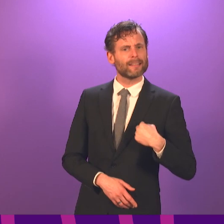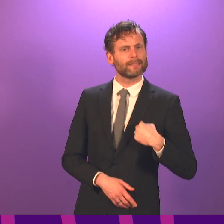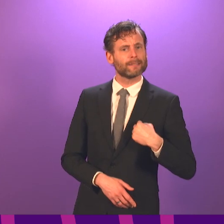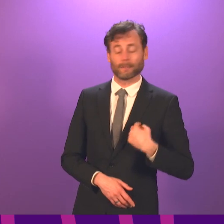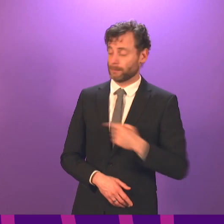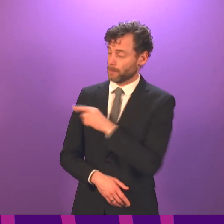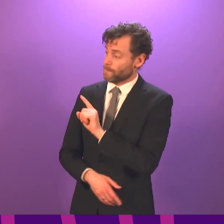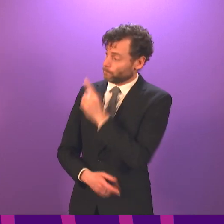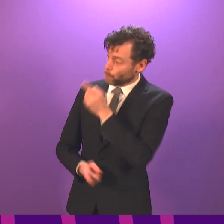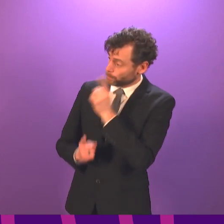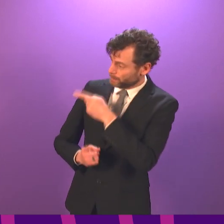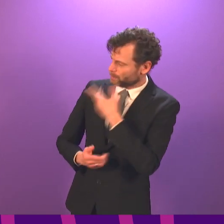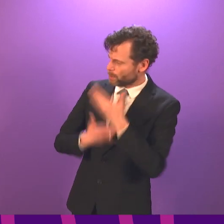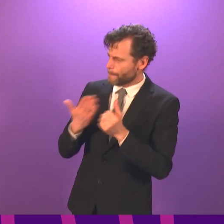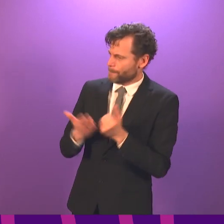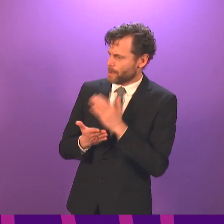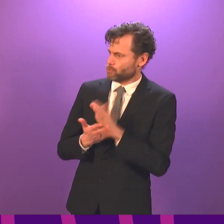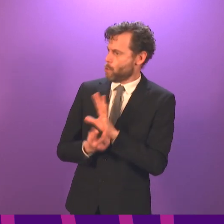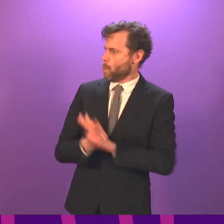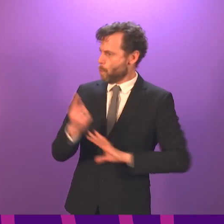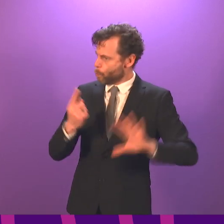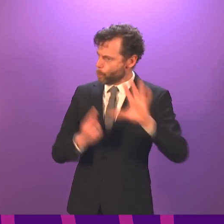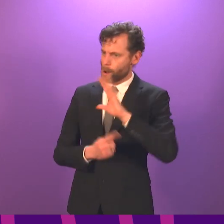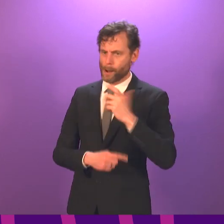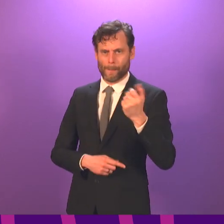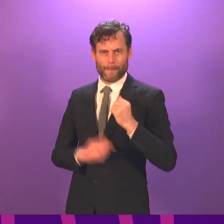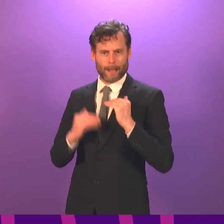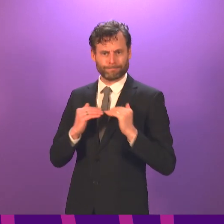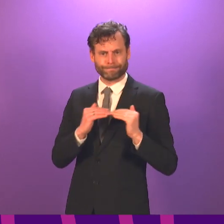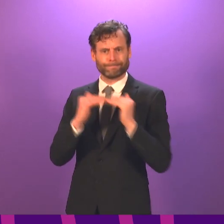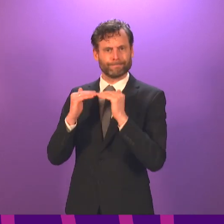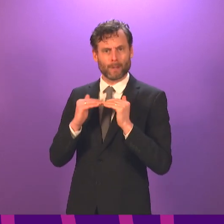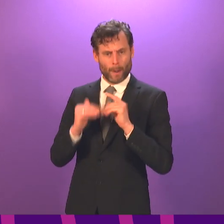able to take any action to ensure that pay rates are reflective of a person’s skills?